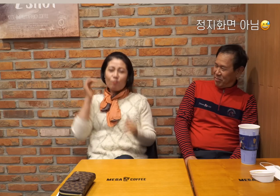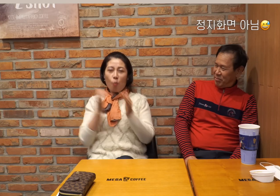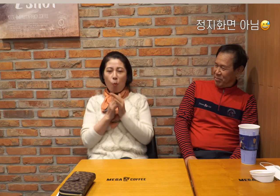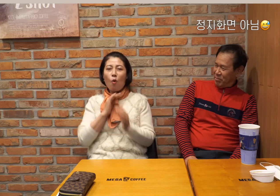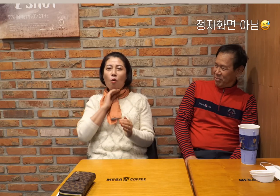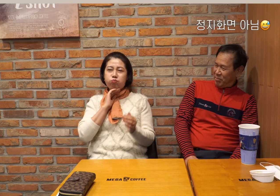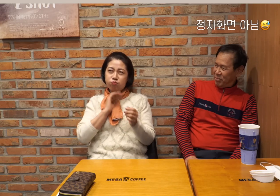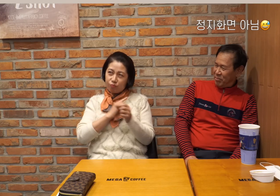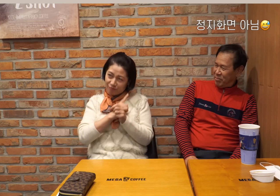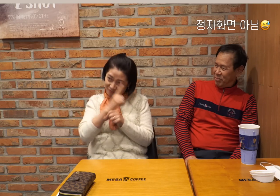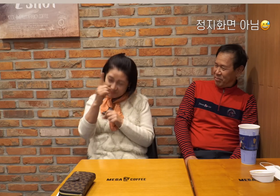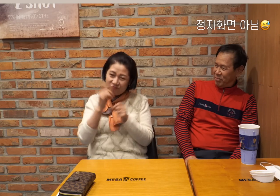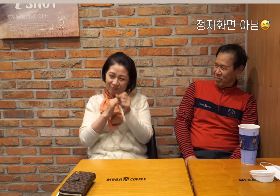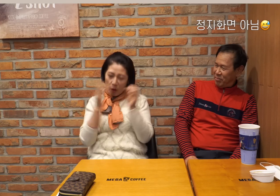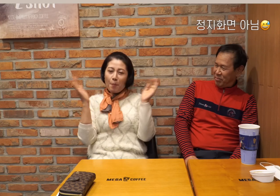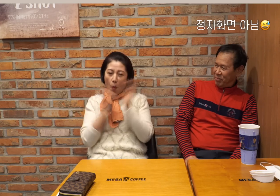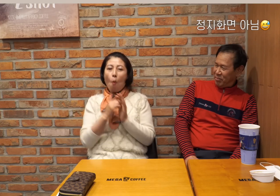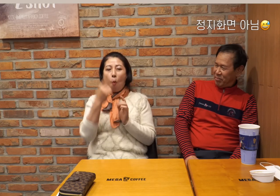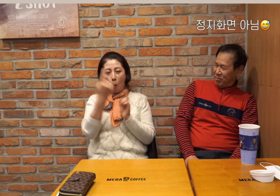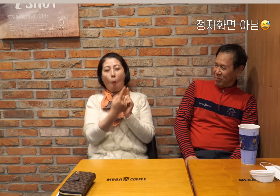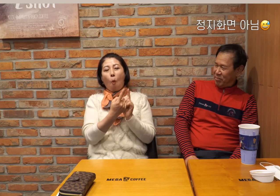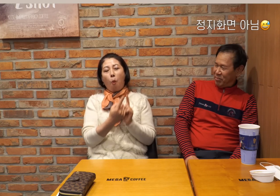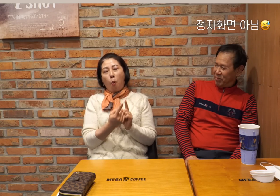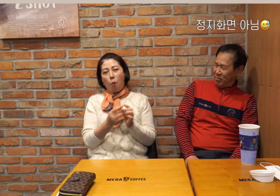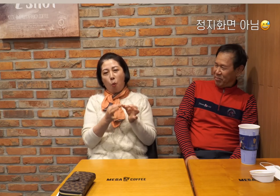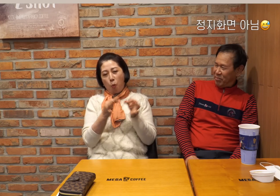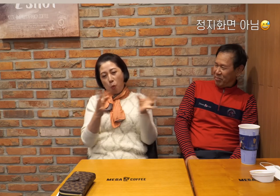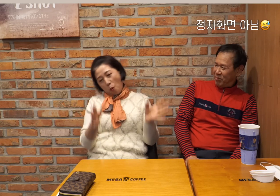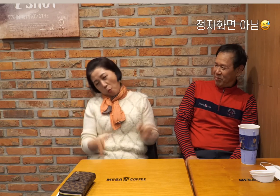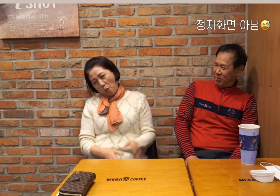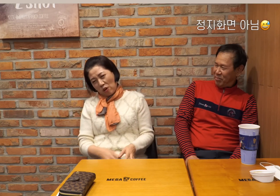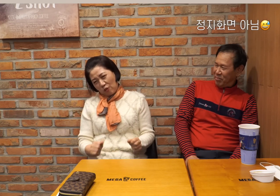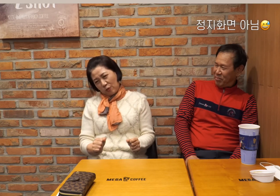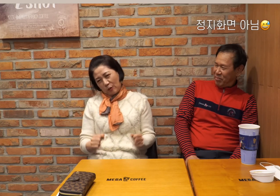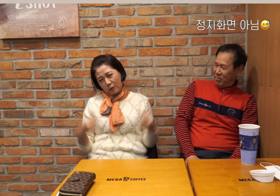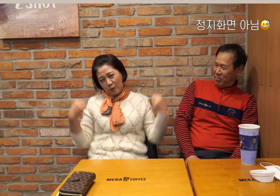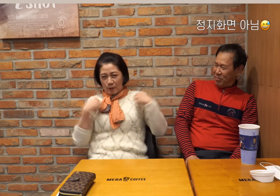After that, we got married a year later, and then I met my family after a long time.